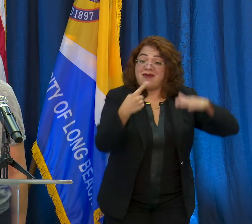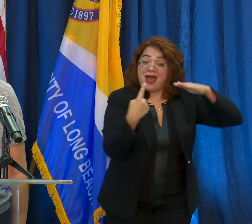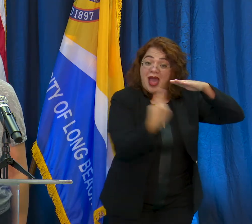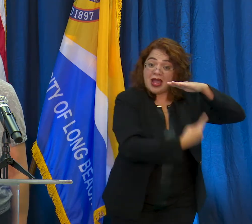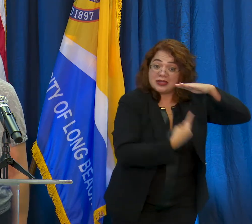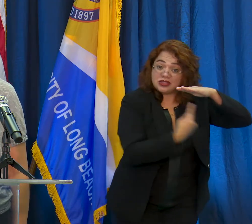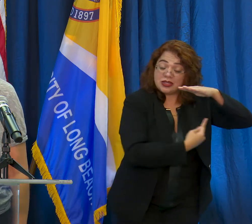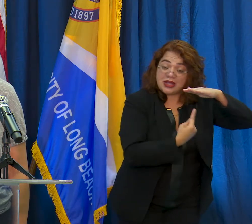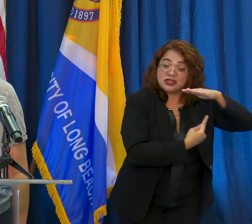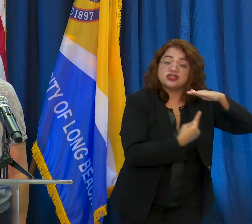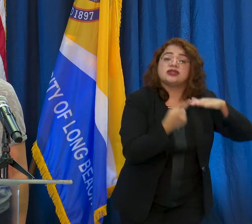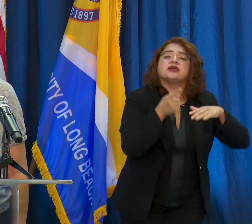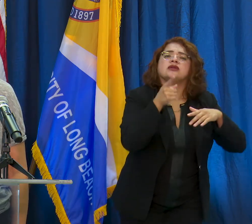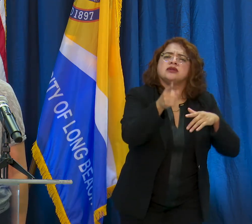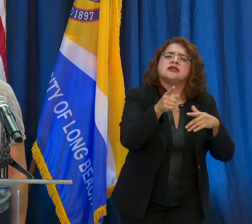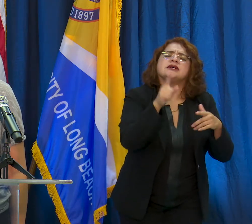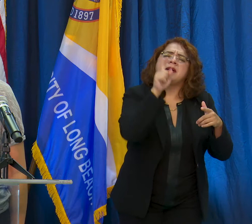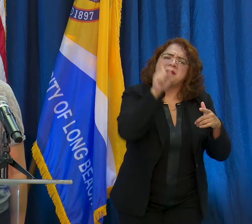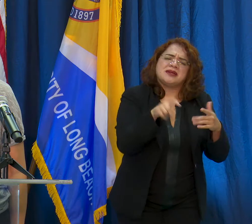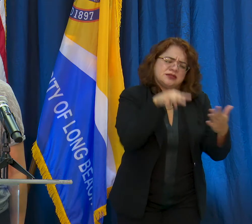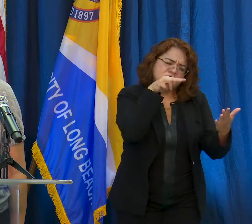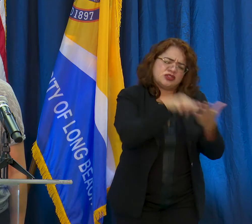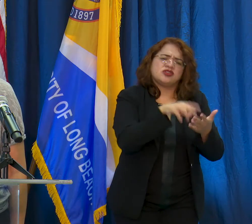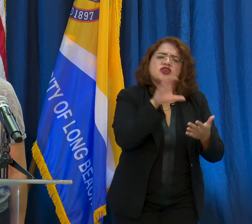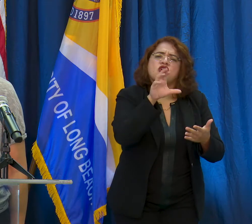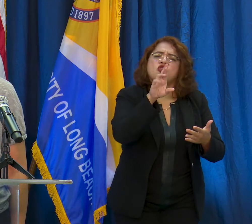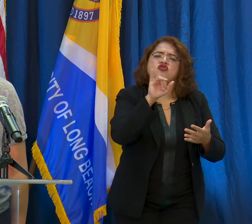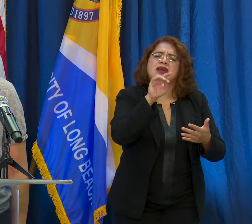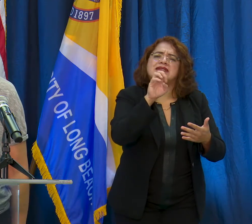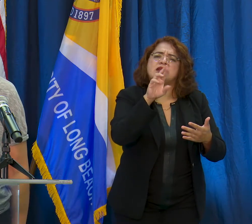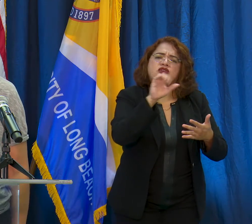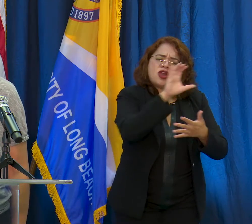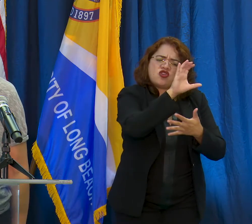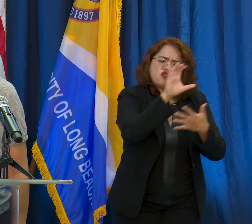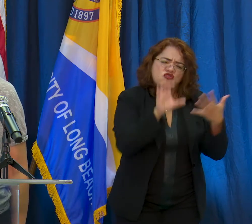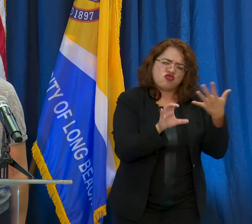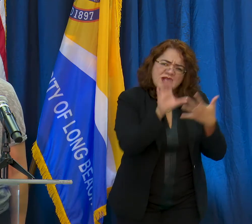on your symptoms that I went through, or if you never had